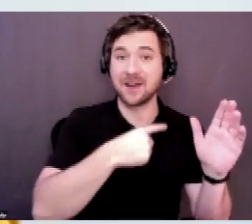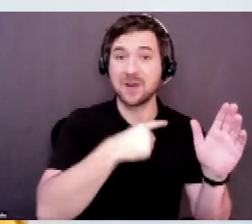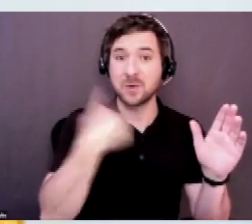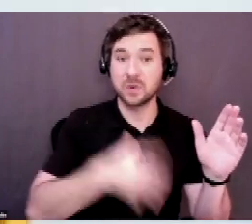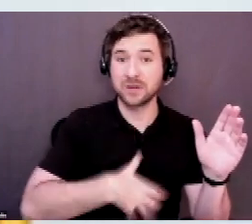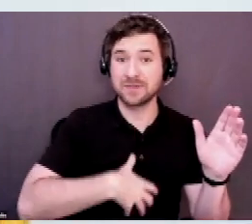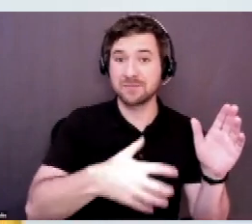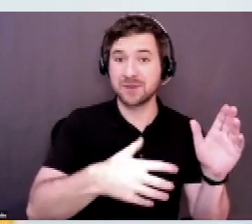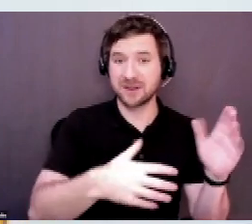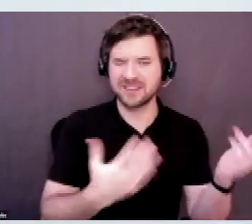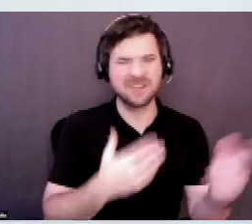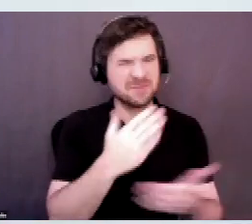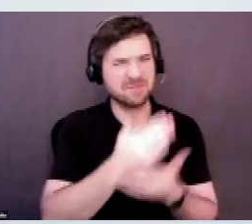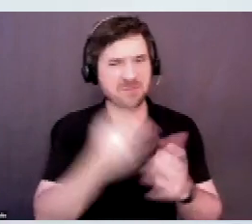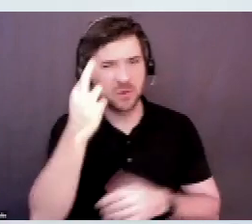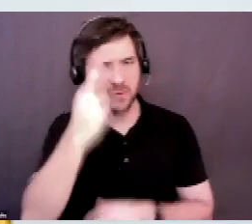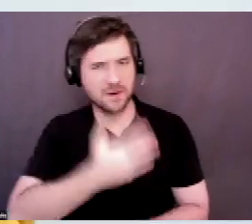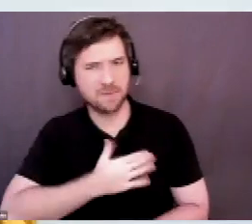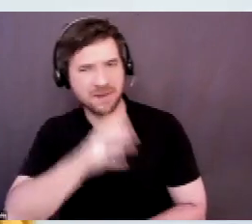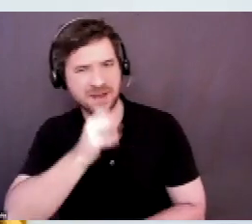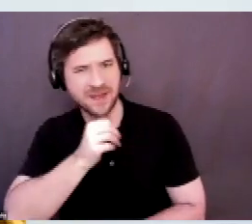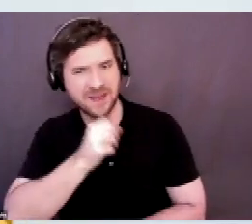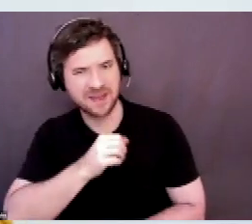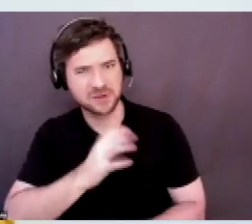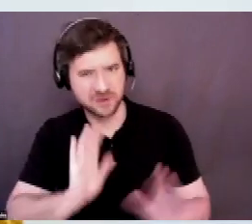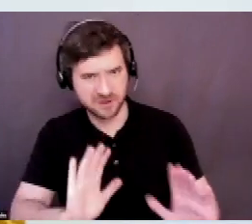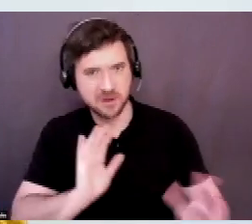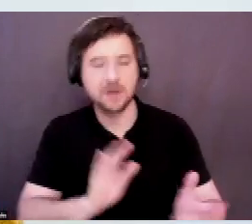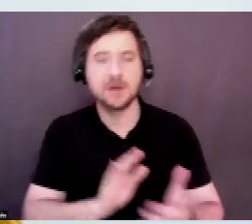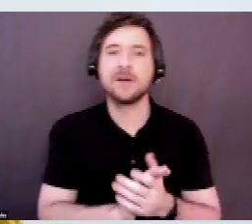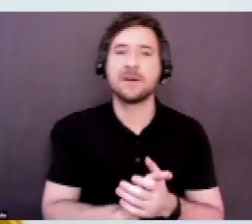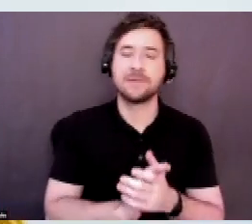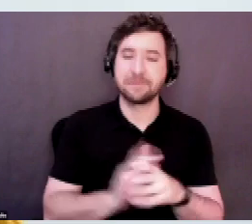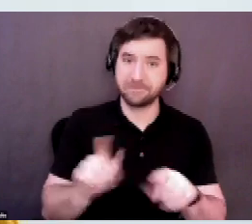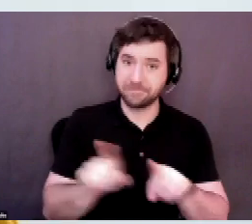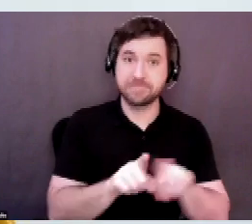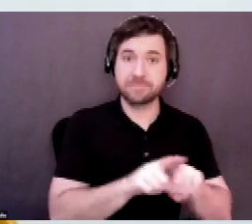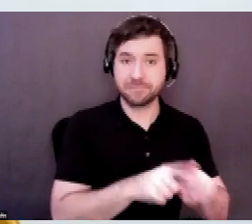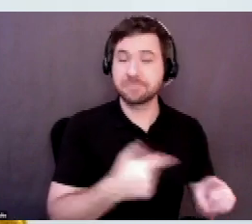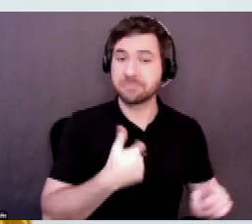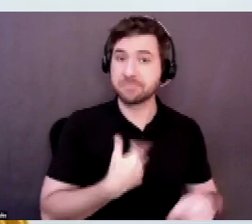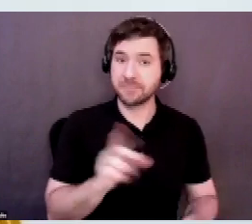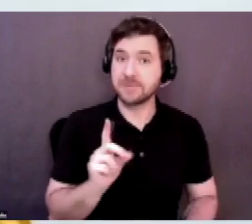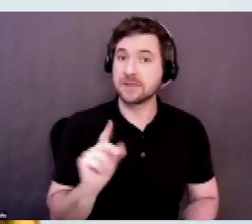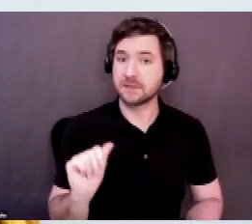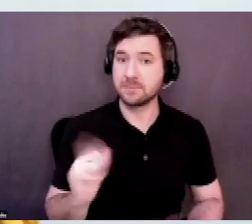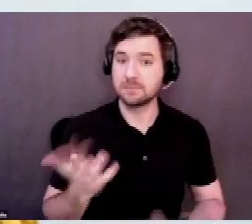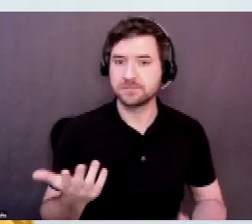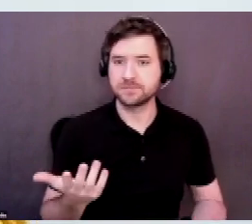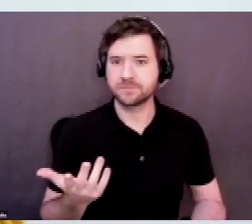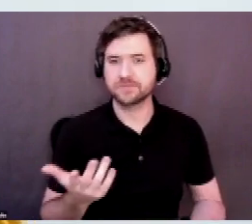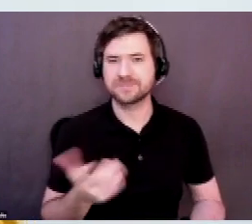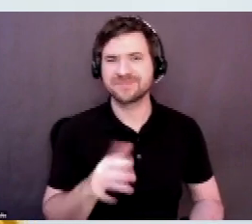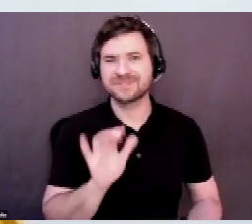that kind of trumped me into that category, but also, you know, because of my disability and that kind of came secondary. I think, you know,